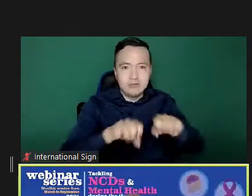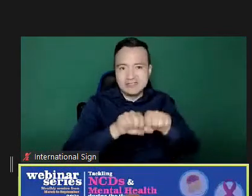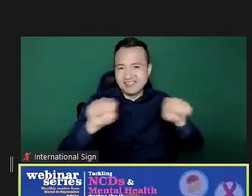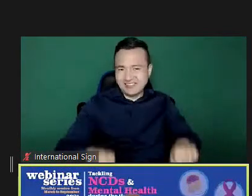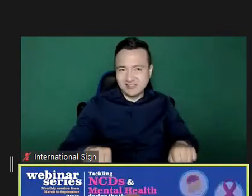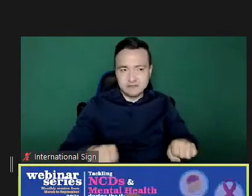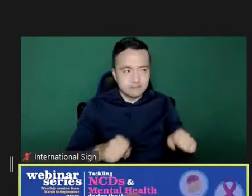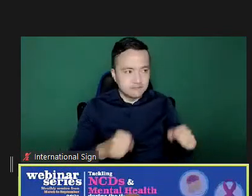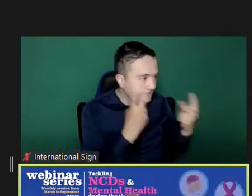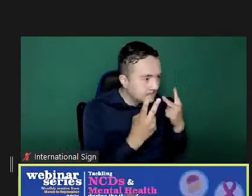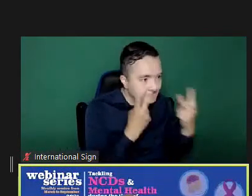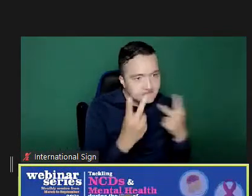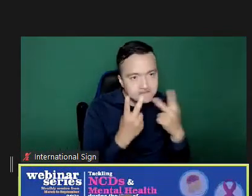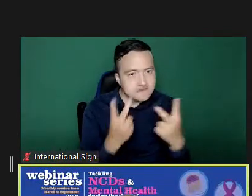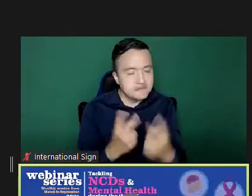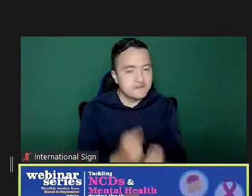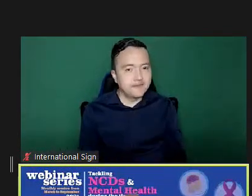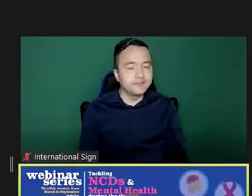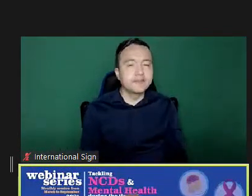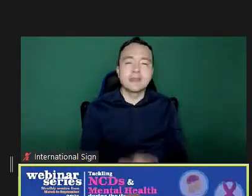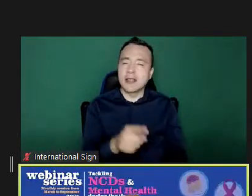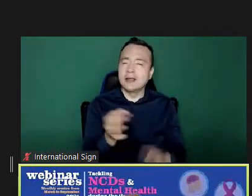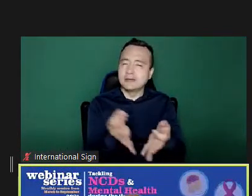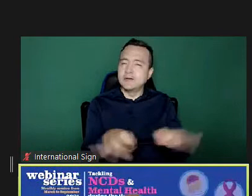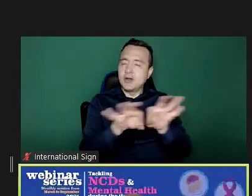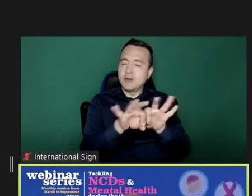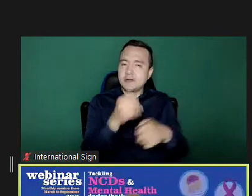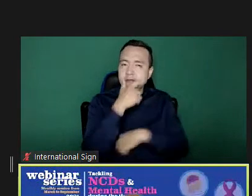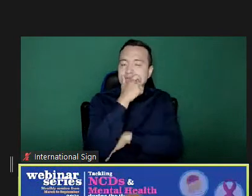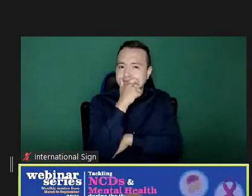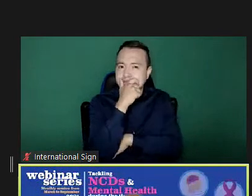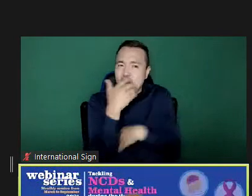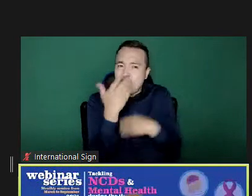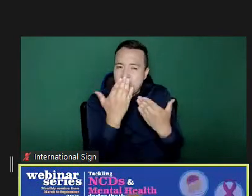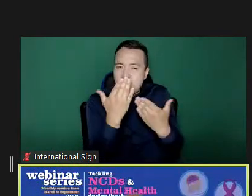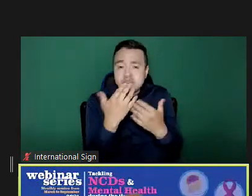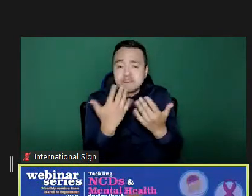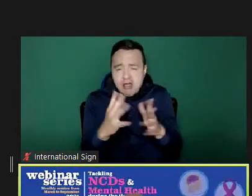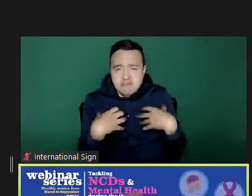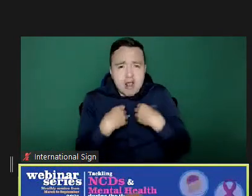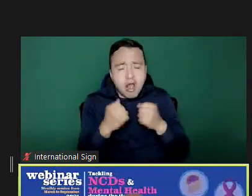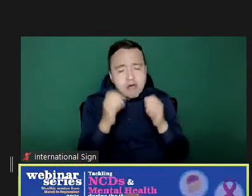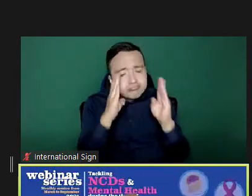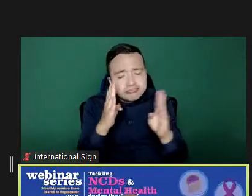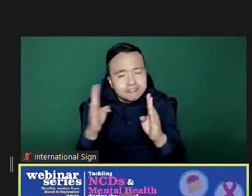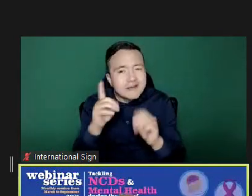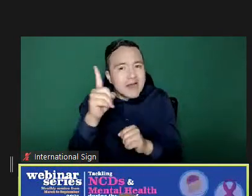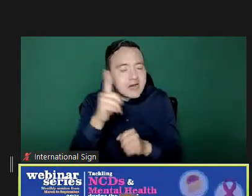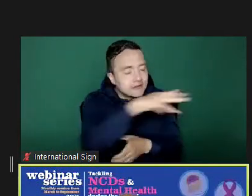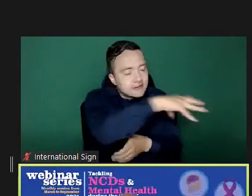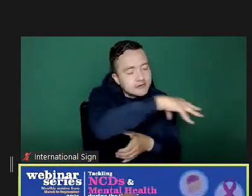of NCDs, and a key challenge is new low development, low public expenditure on health.